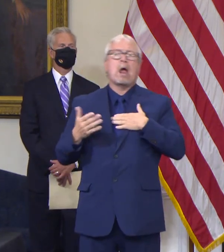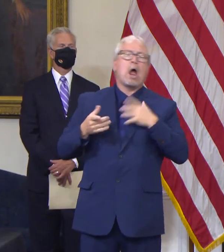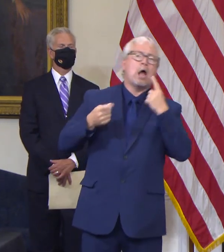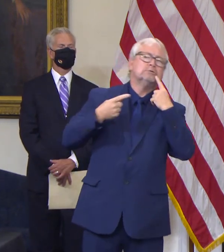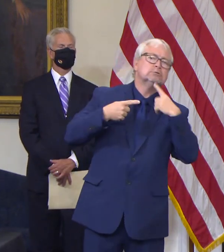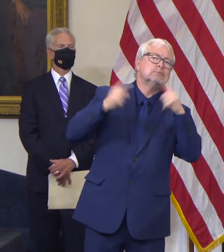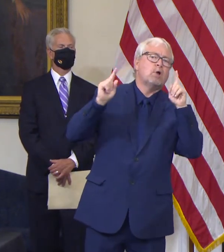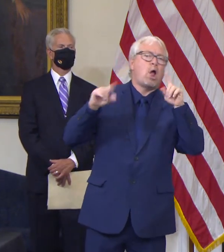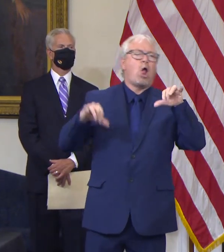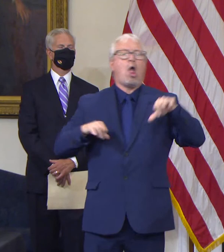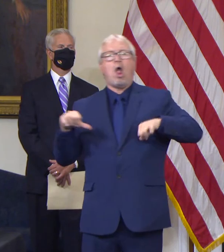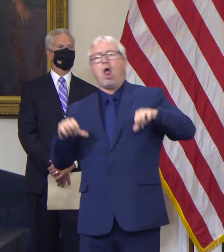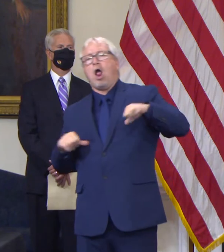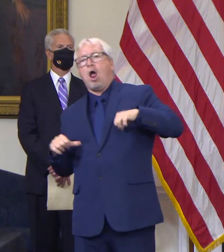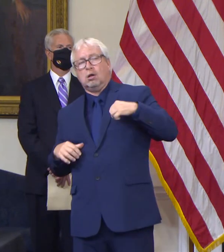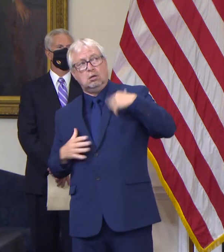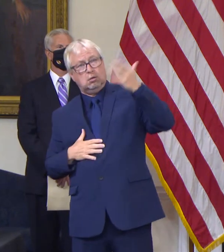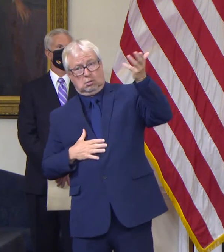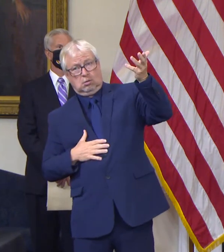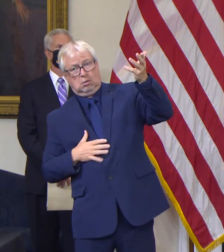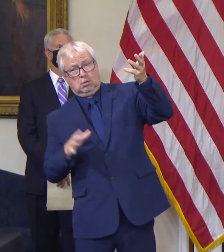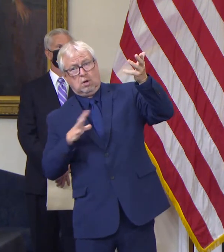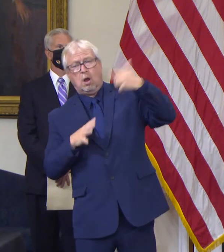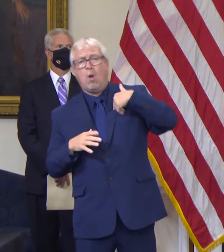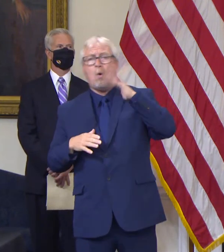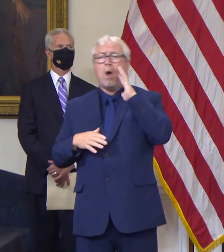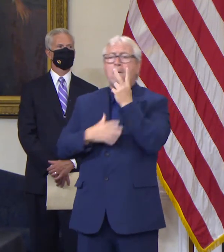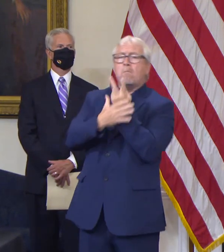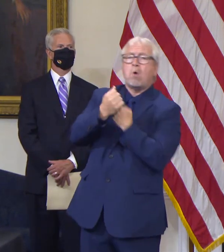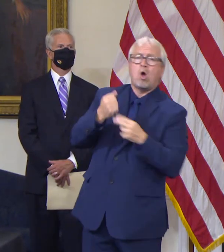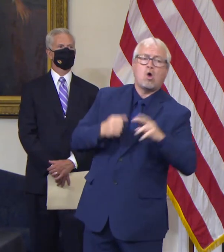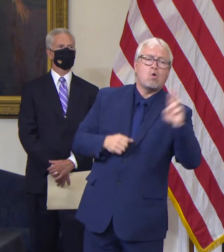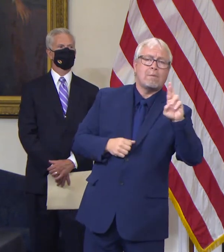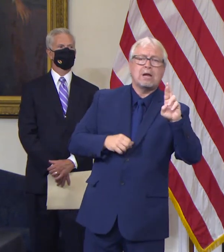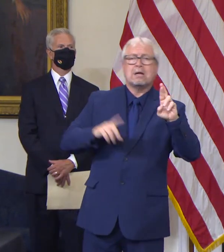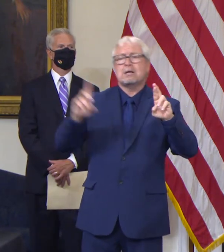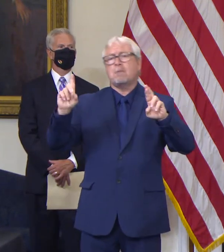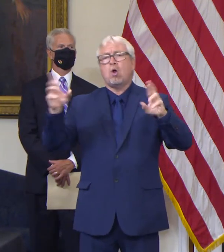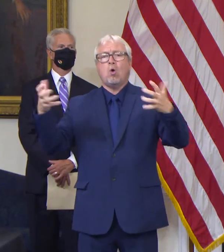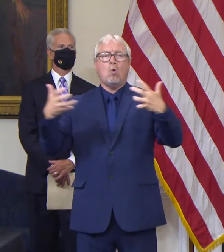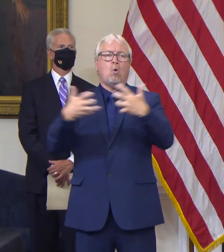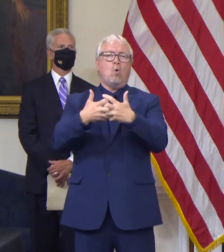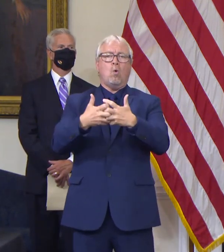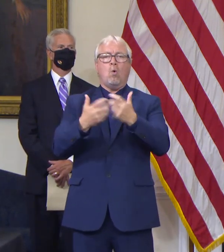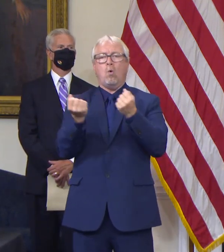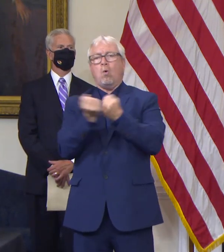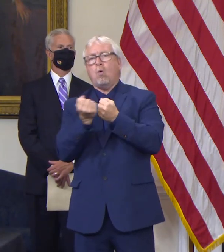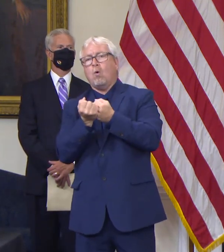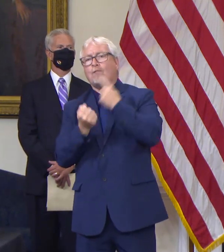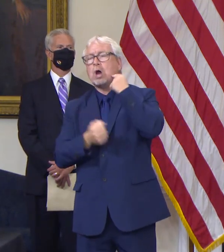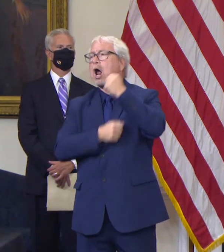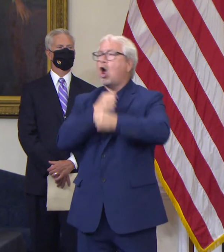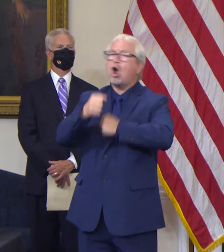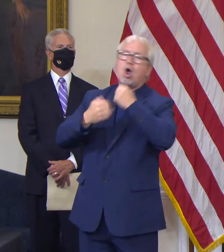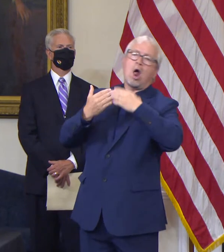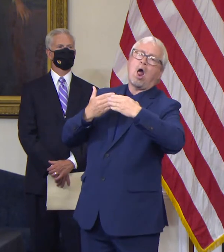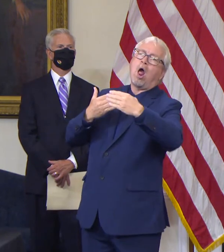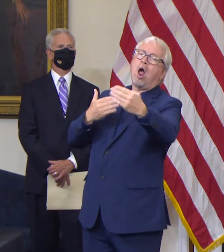And this was undoubtedly his signature achievement about getting people together, republicans and democrats have been saying they